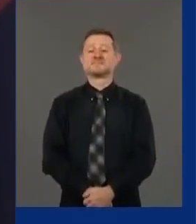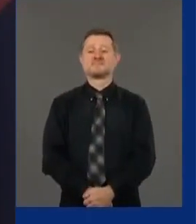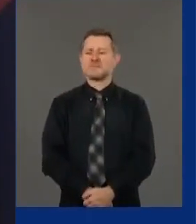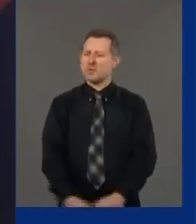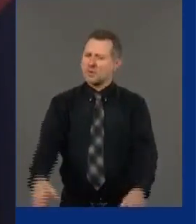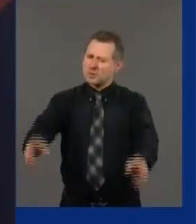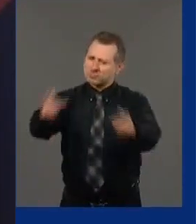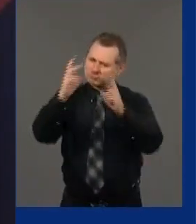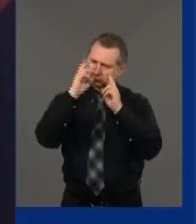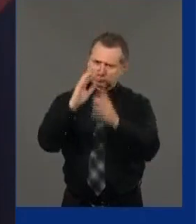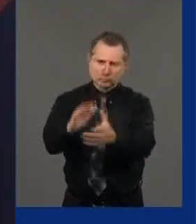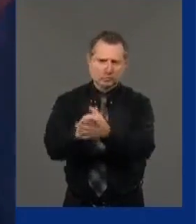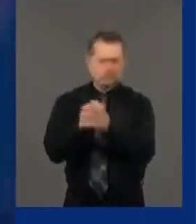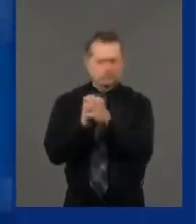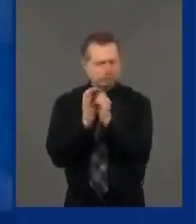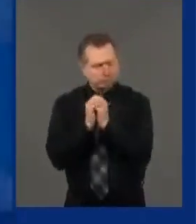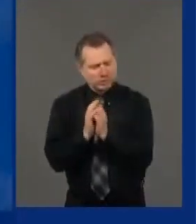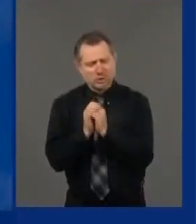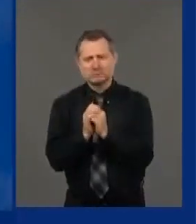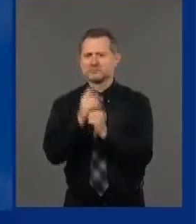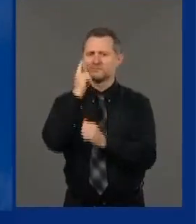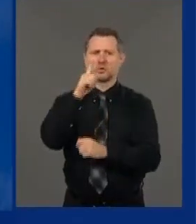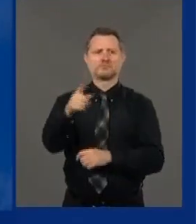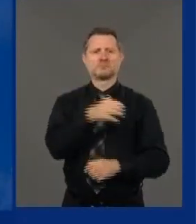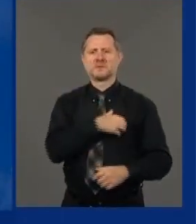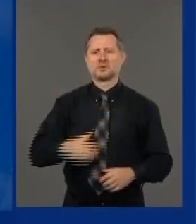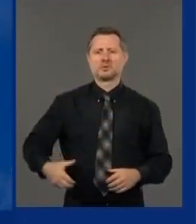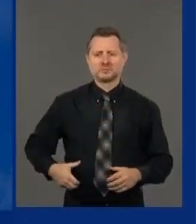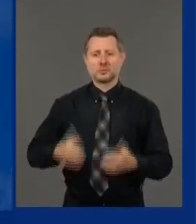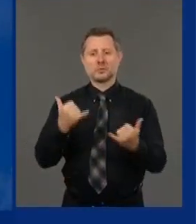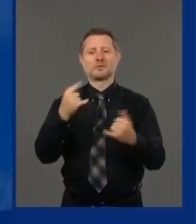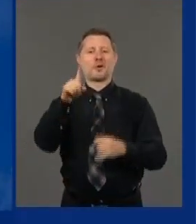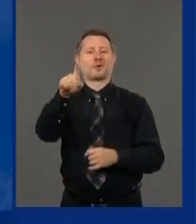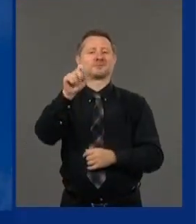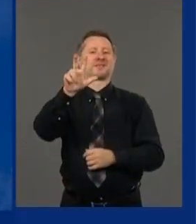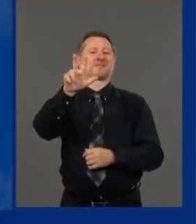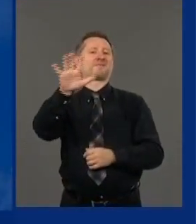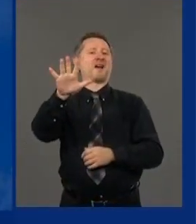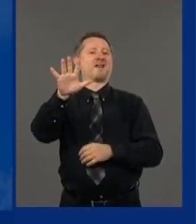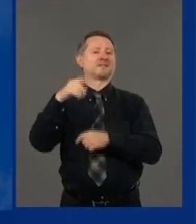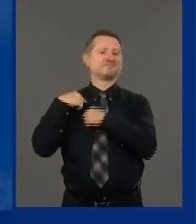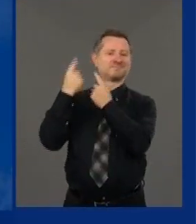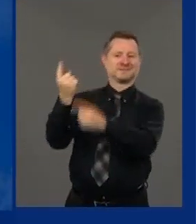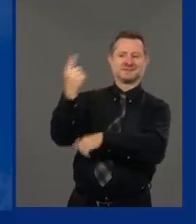THANKS. OKAY. GODSPEED TO THE MAYOR.